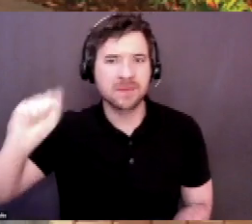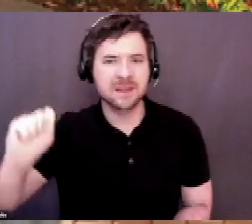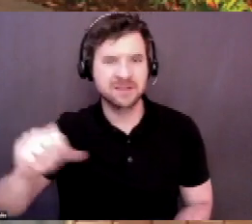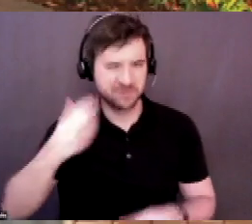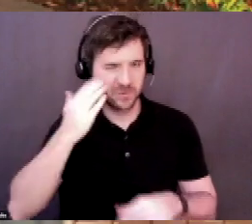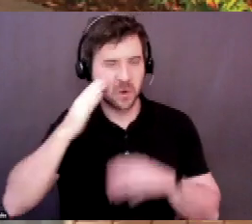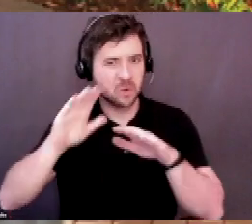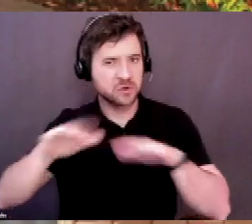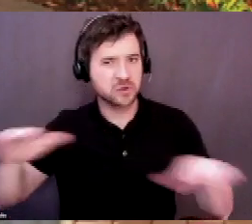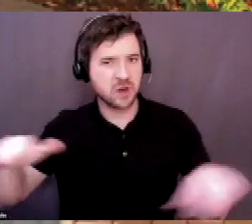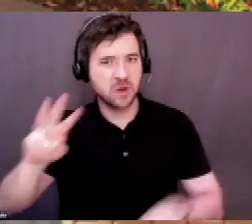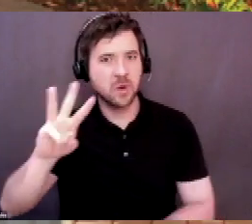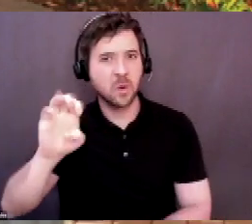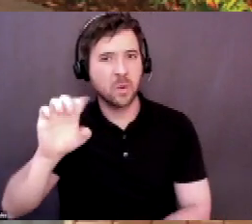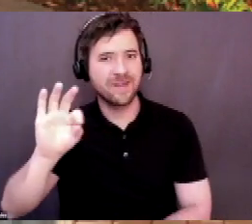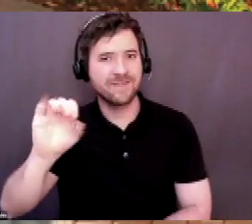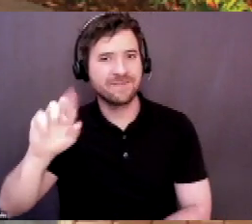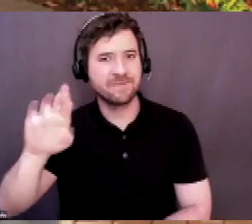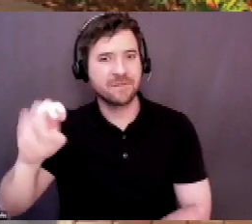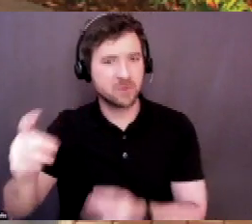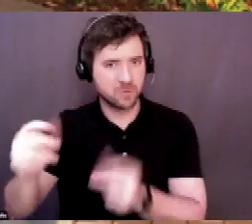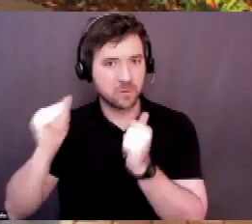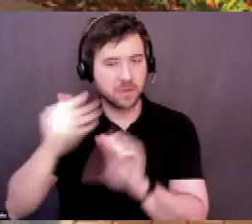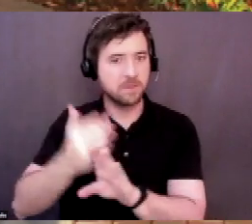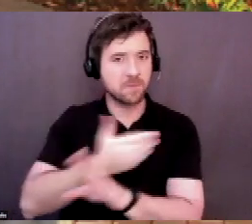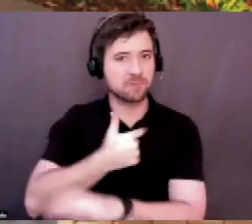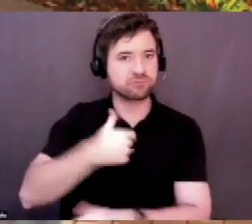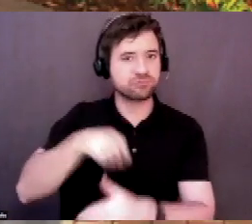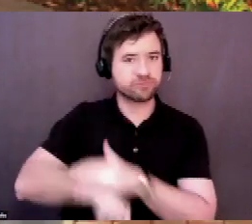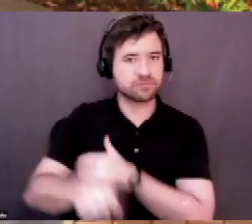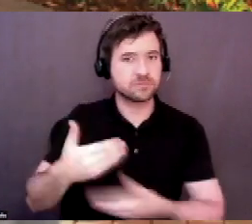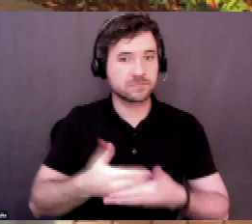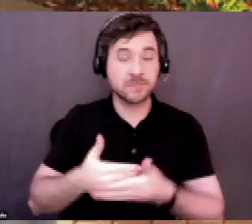And I found that person and I found her only